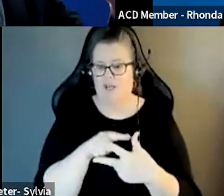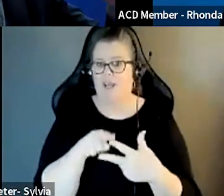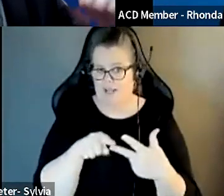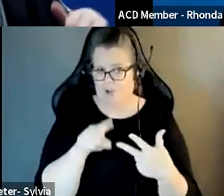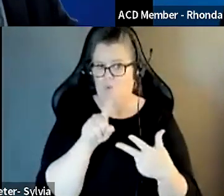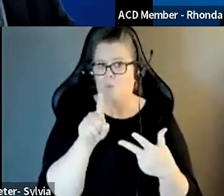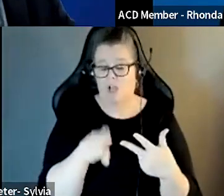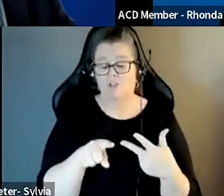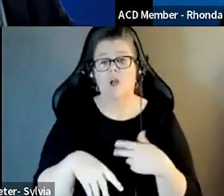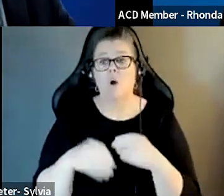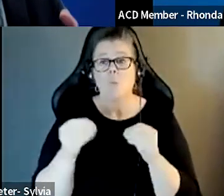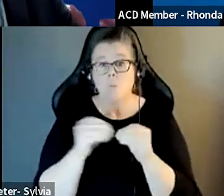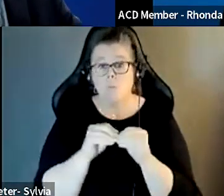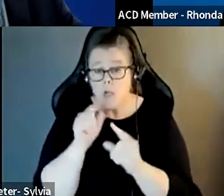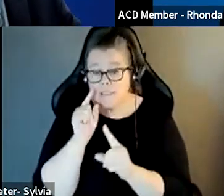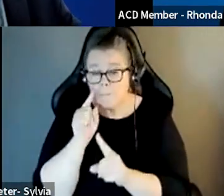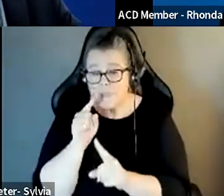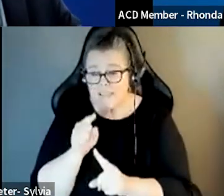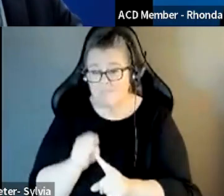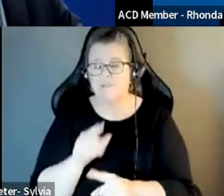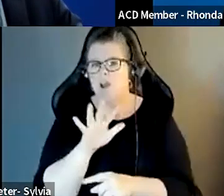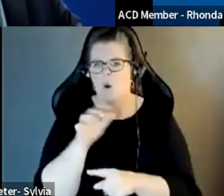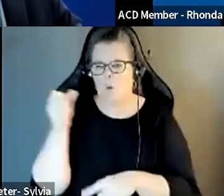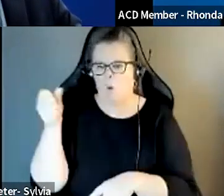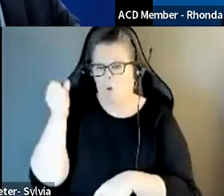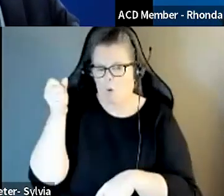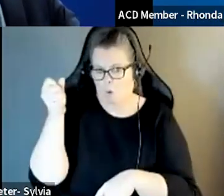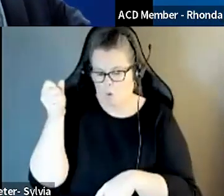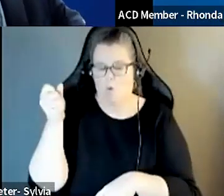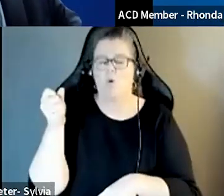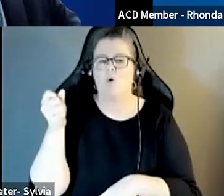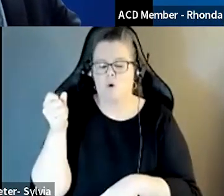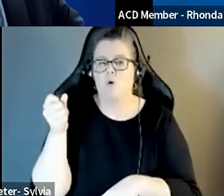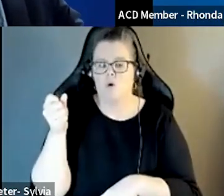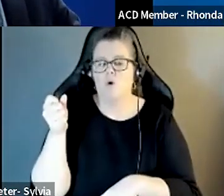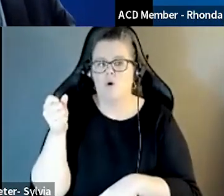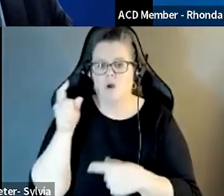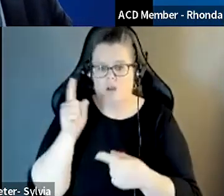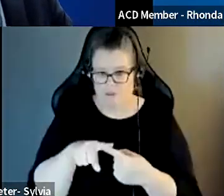The specifics beyond that I think we'd want to hold off on until we finish the review and vote.